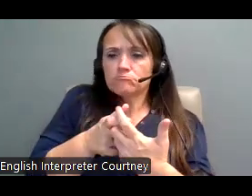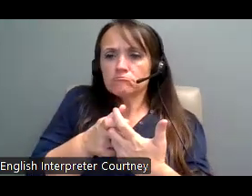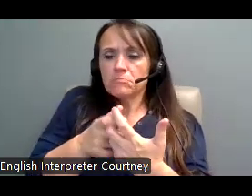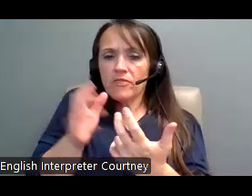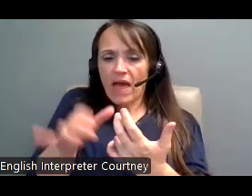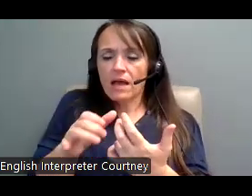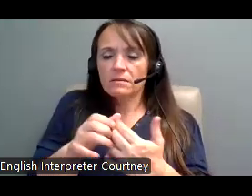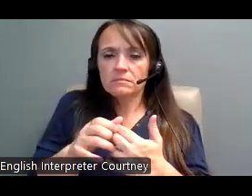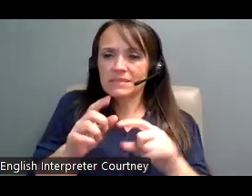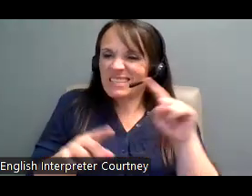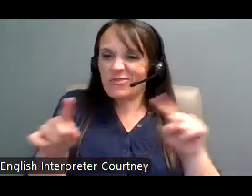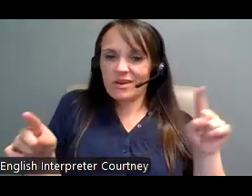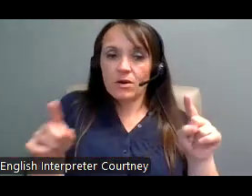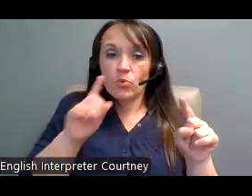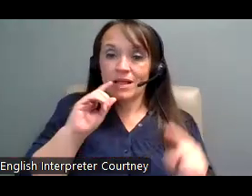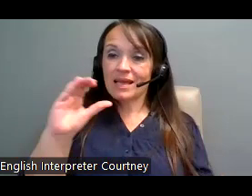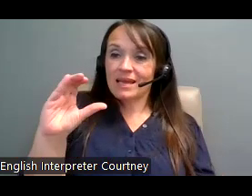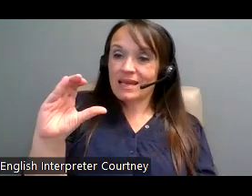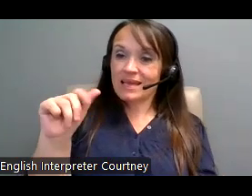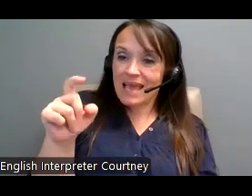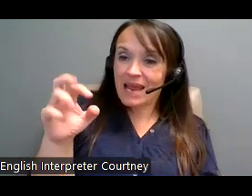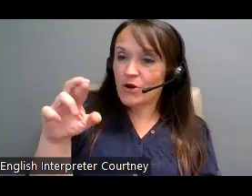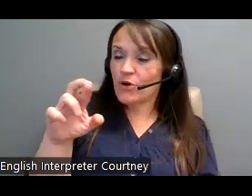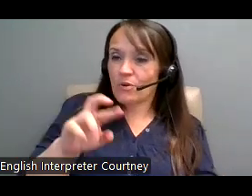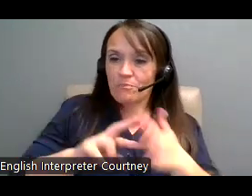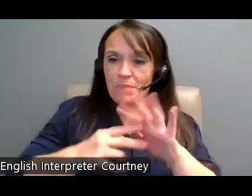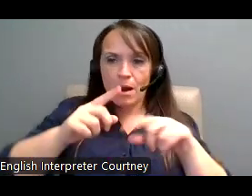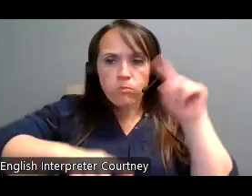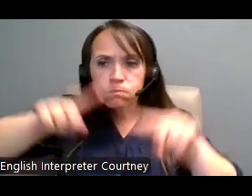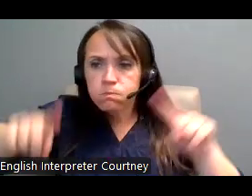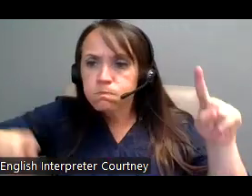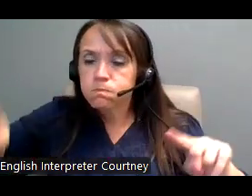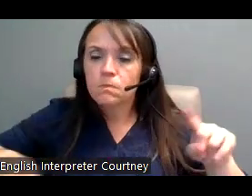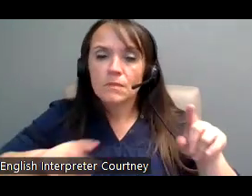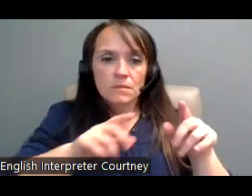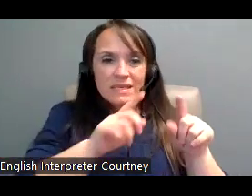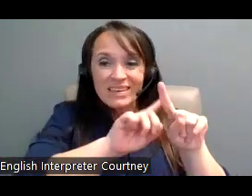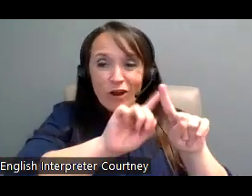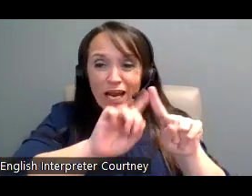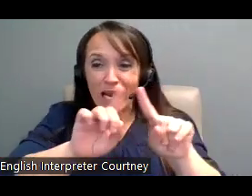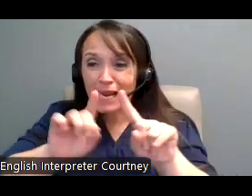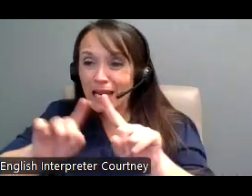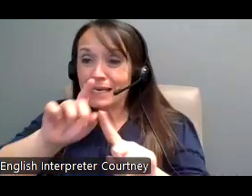create a catered personalized plan of care that really meets the needs and requirements and goals